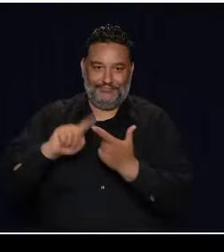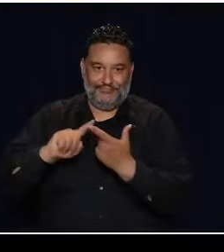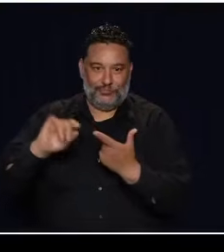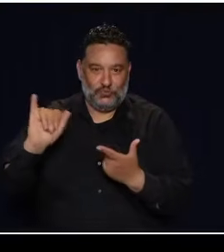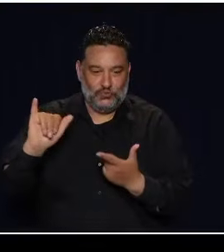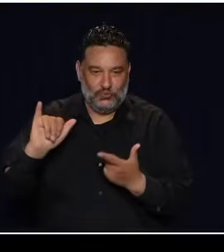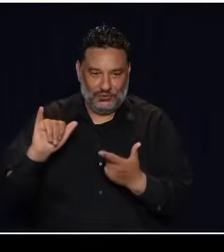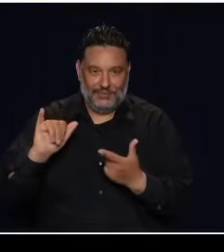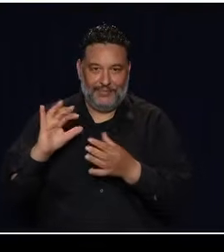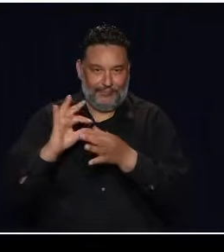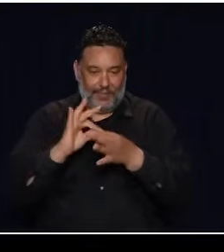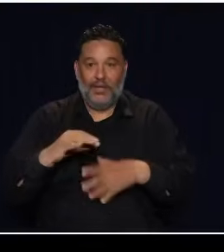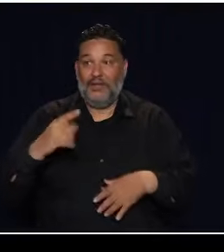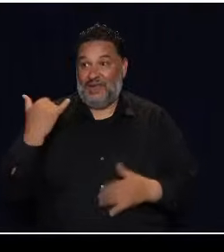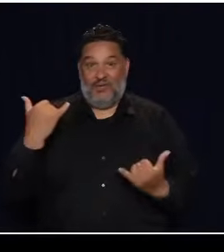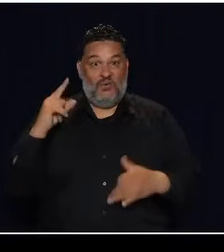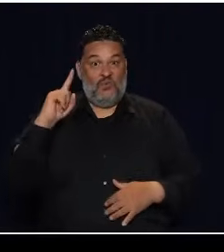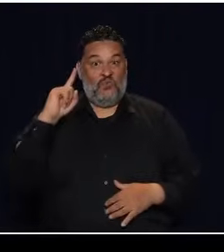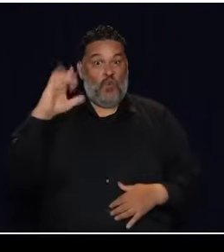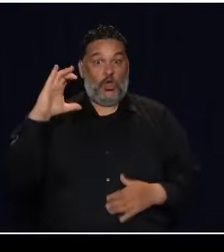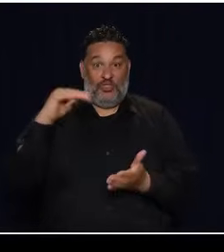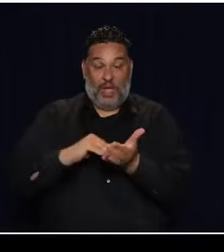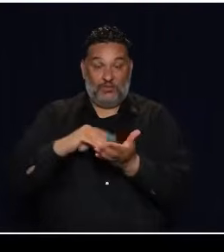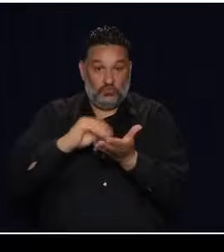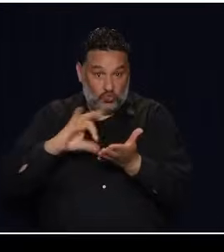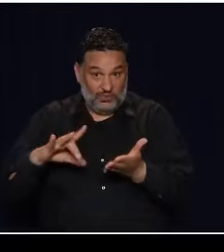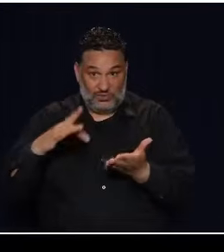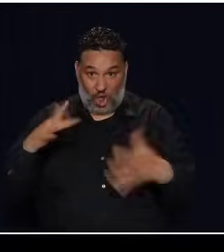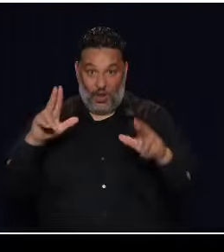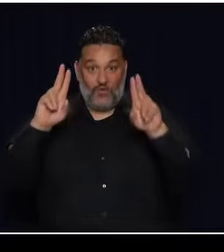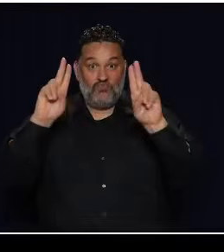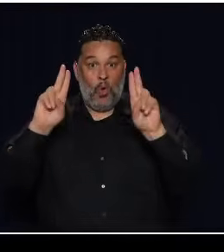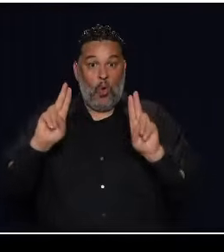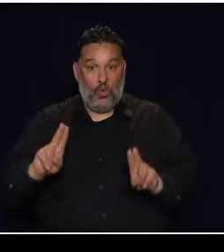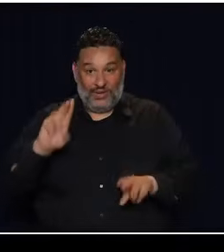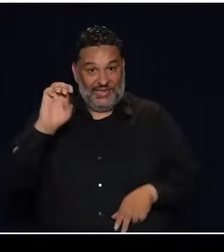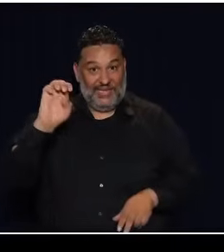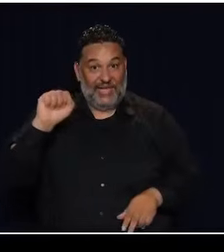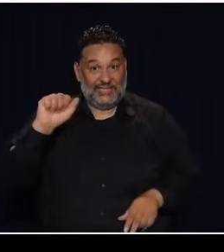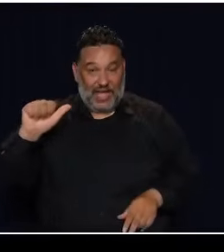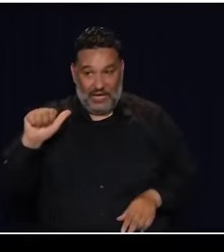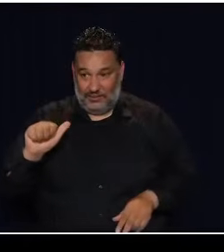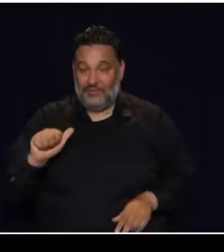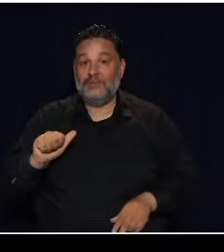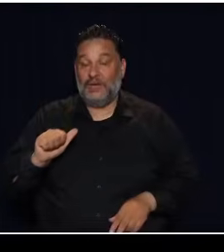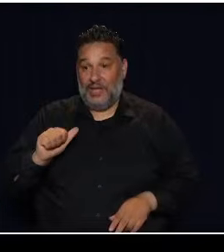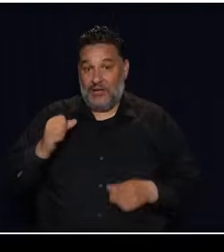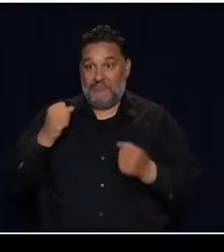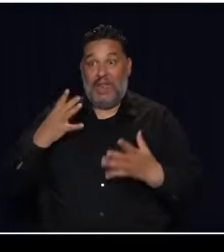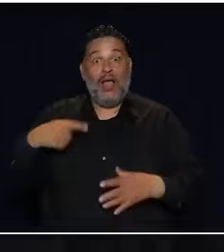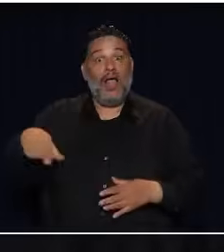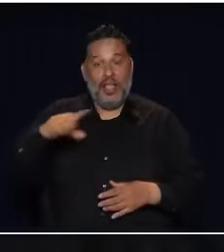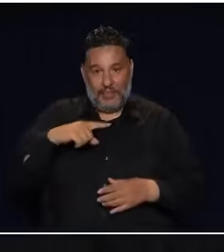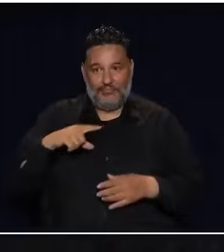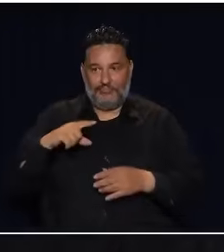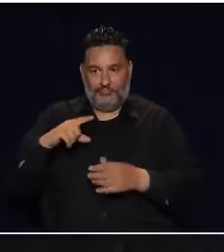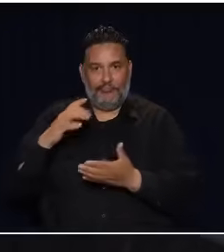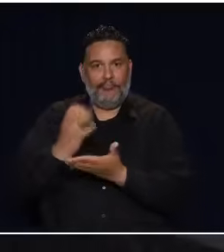THE ELECTION. THAT WOULD BE ESAs OR SCHOOL VOUCHERS.